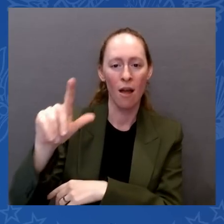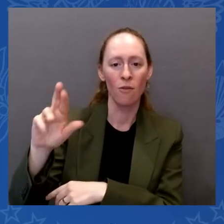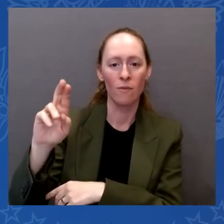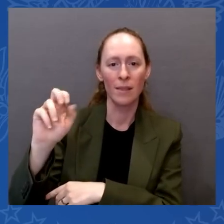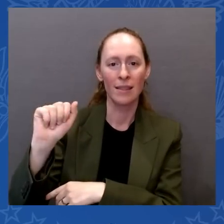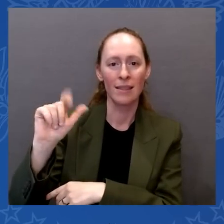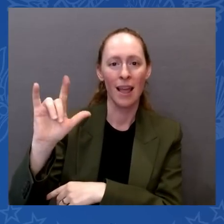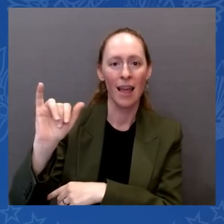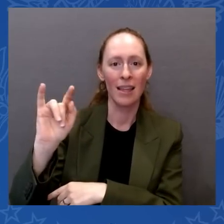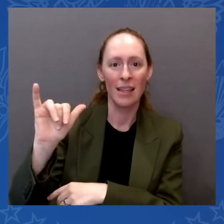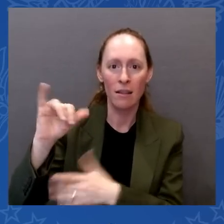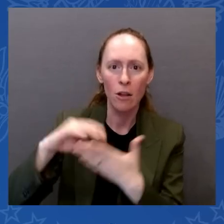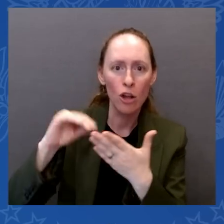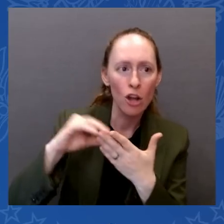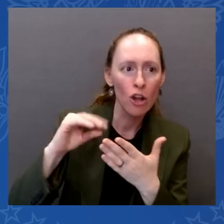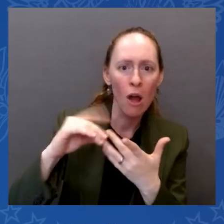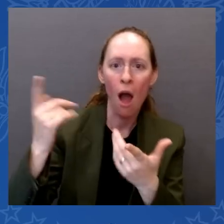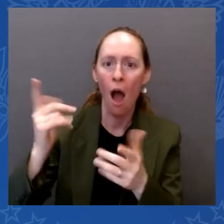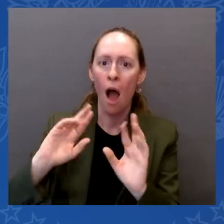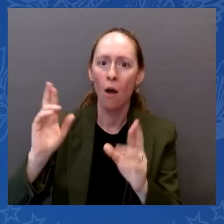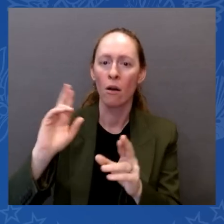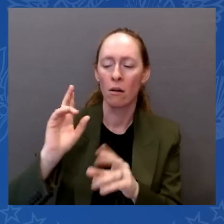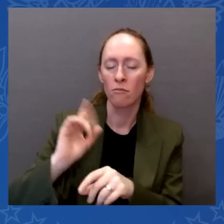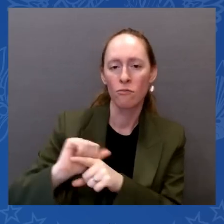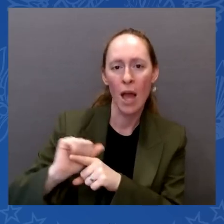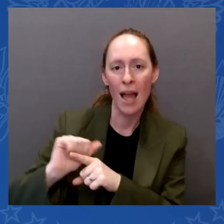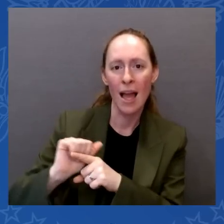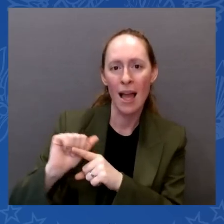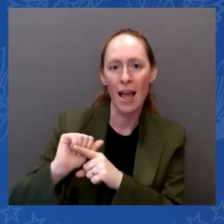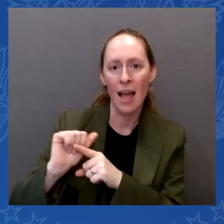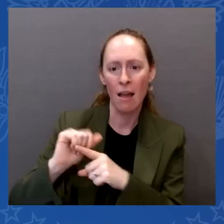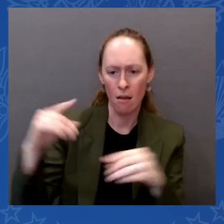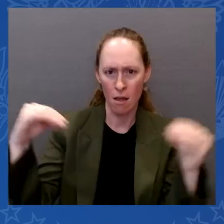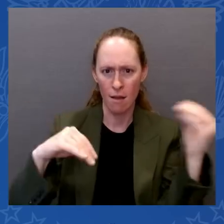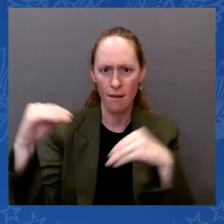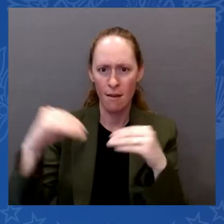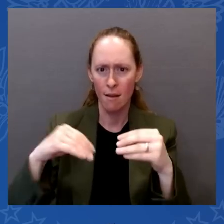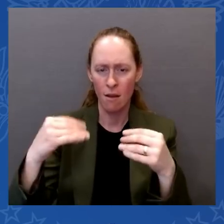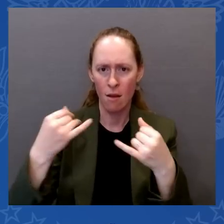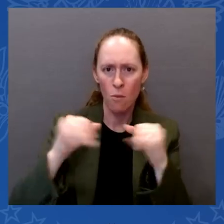It matters, but it also provides really good-paying jobs